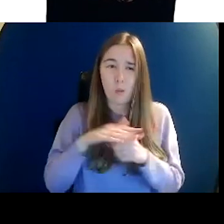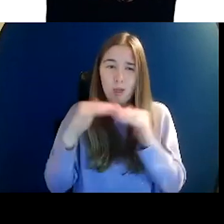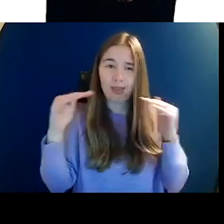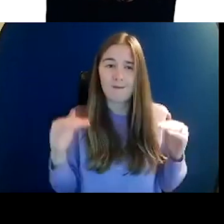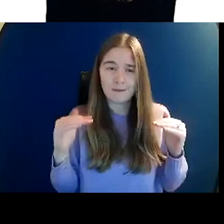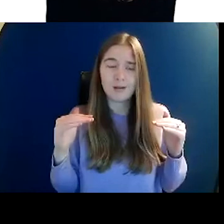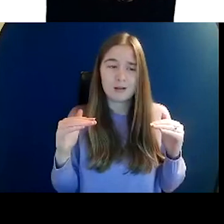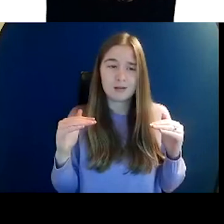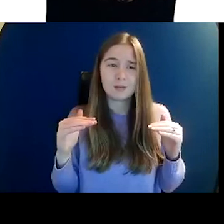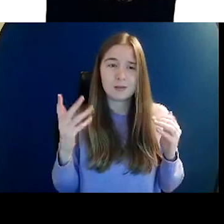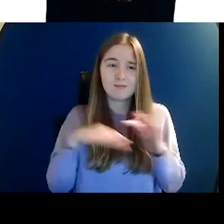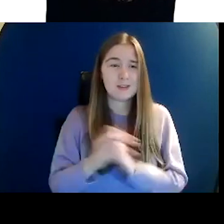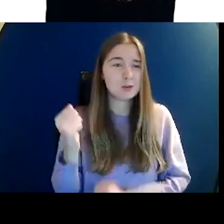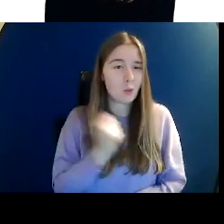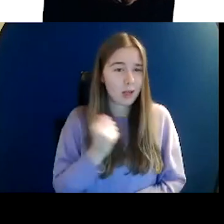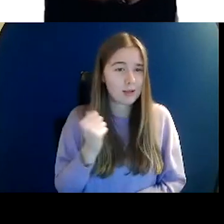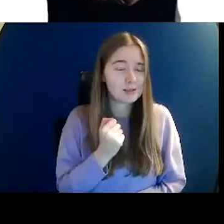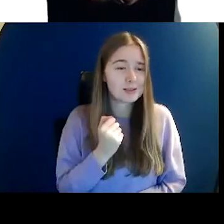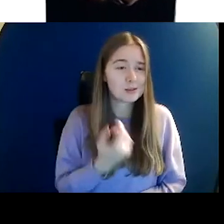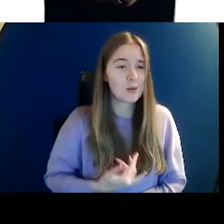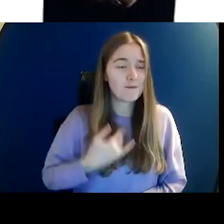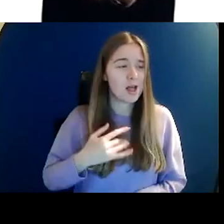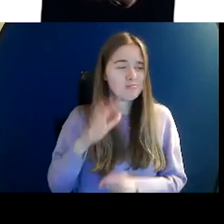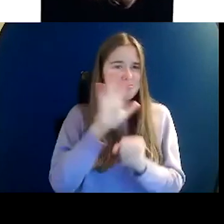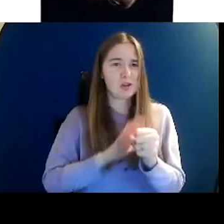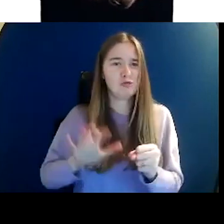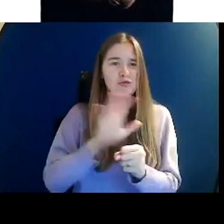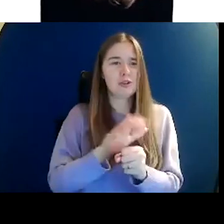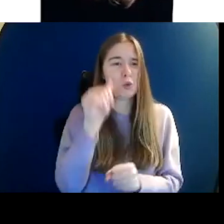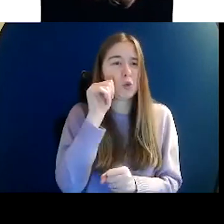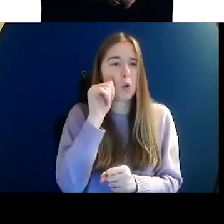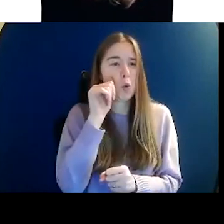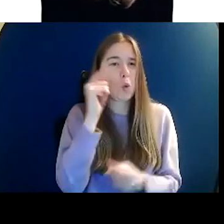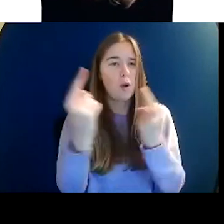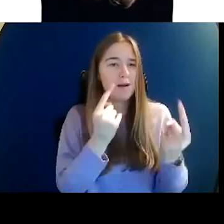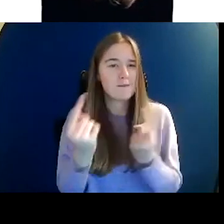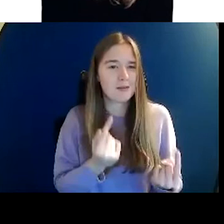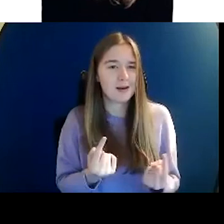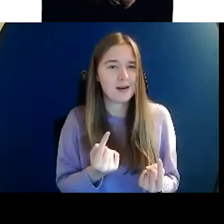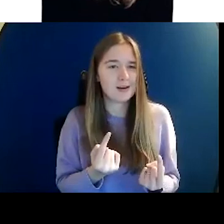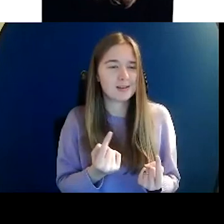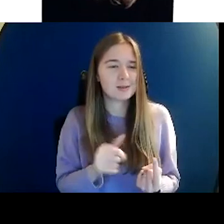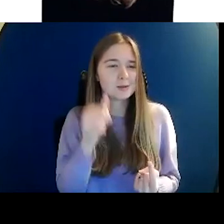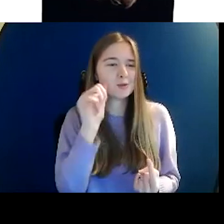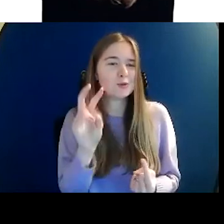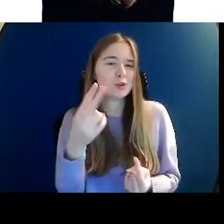Within Scotland, we find ourselves in a country that you know everyone by default. You've got like two or three degrees